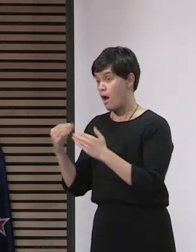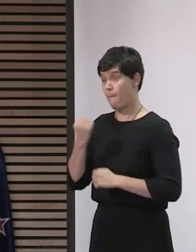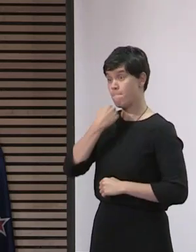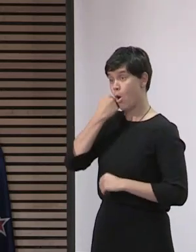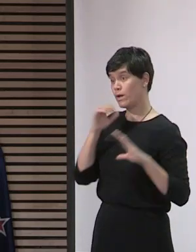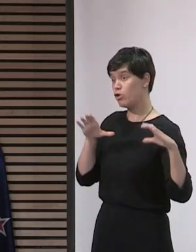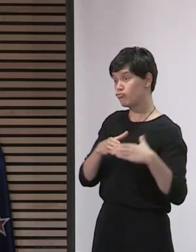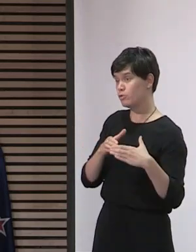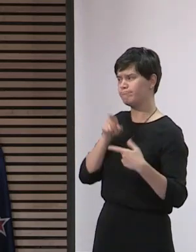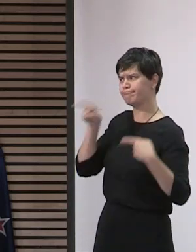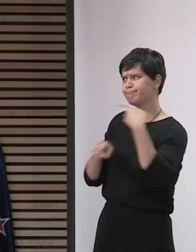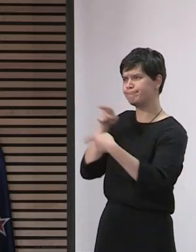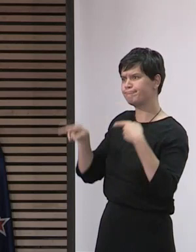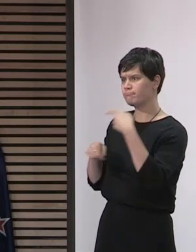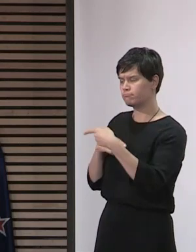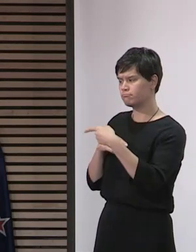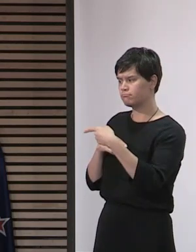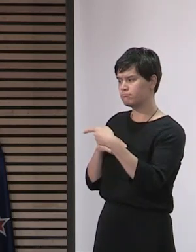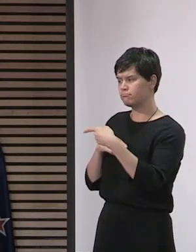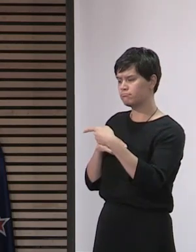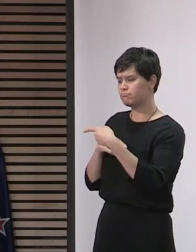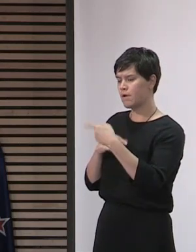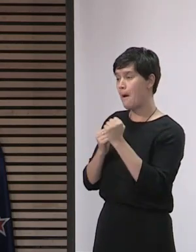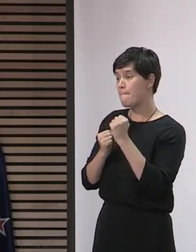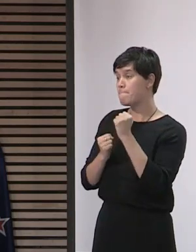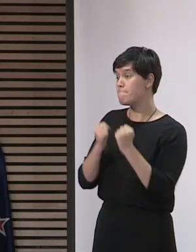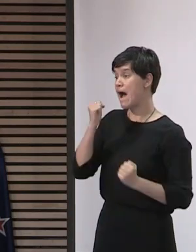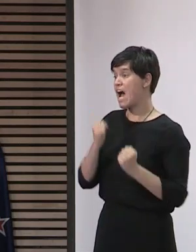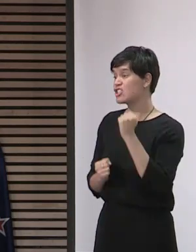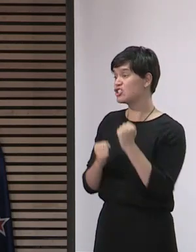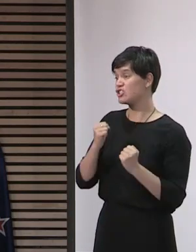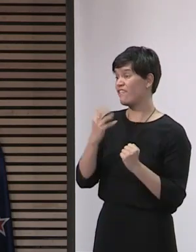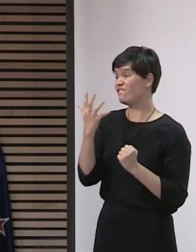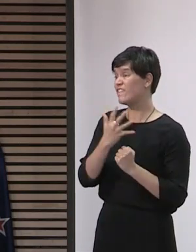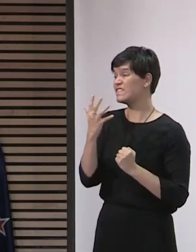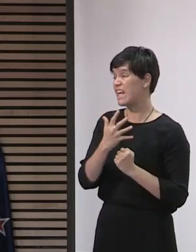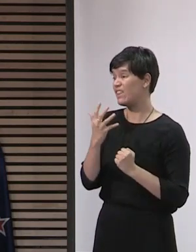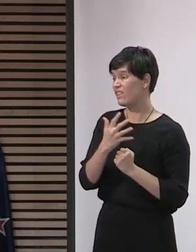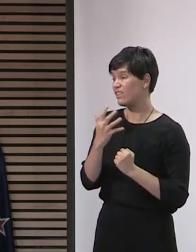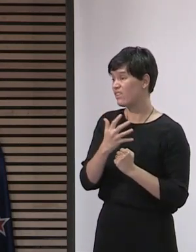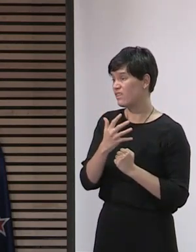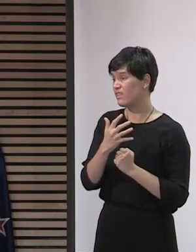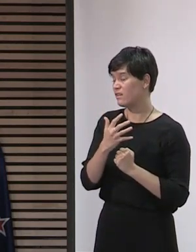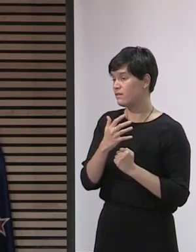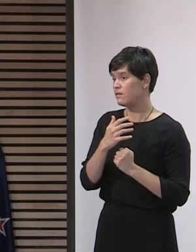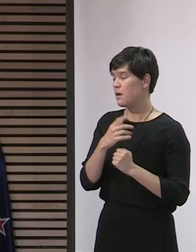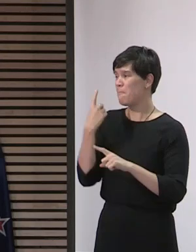Prime Minister, the Opposition Leader has been criticised by some minority groups, including some vital